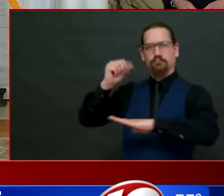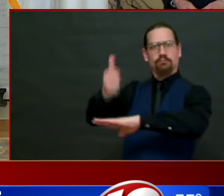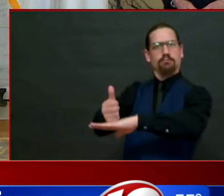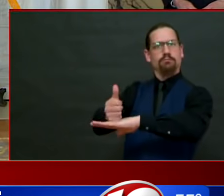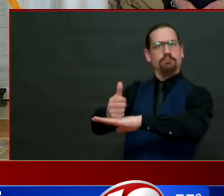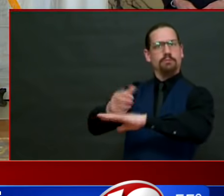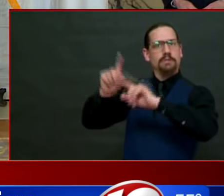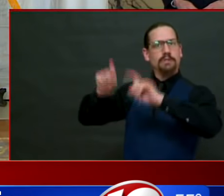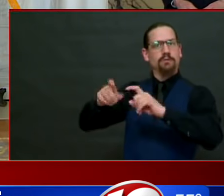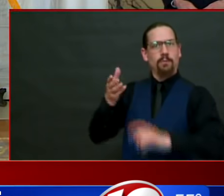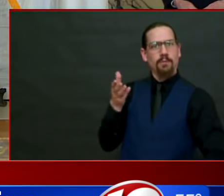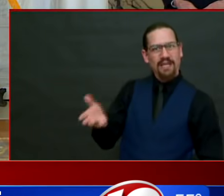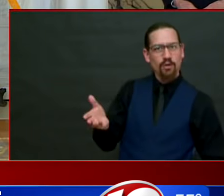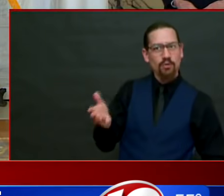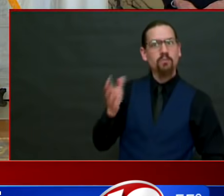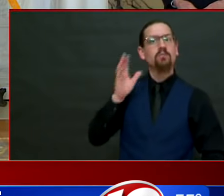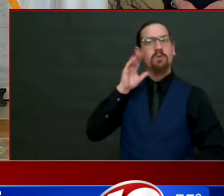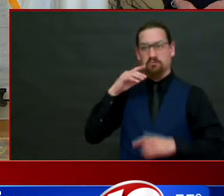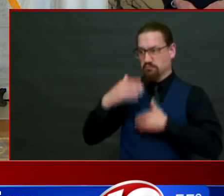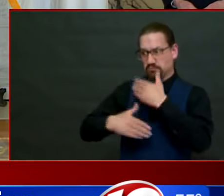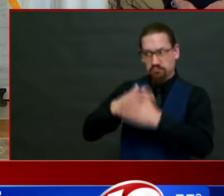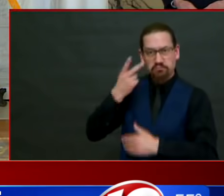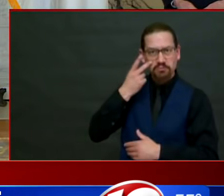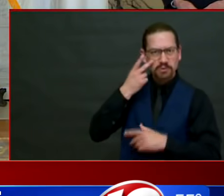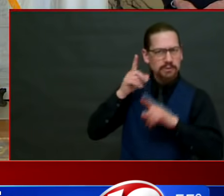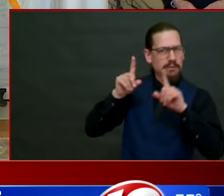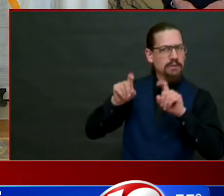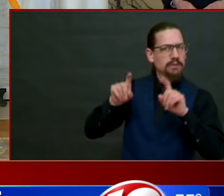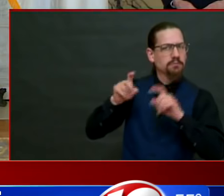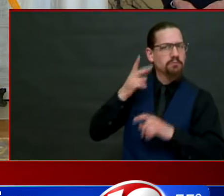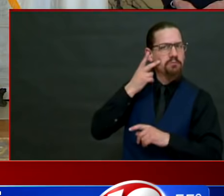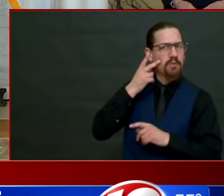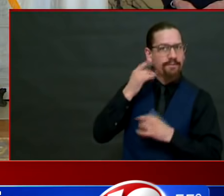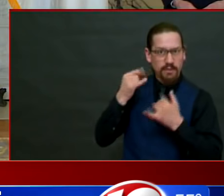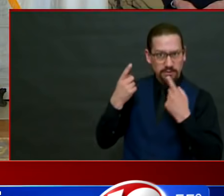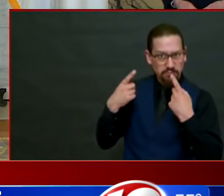WE WANTED TO WORK OUT THE KINKS. HOWEVER, THE PILOT HAS GONE